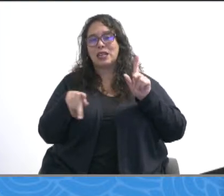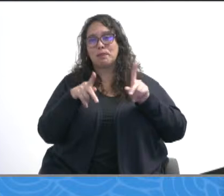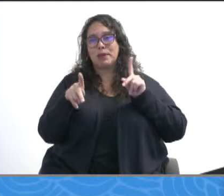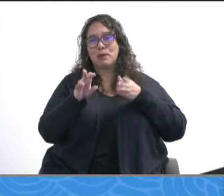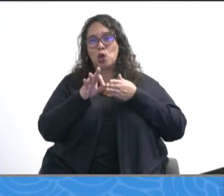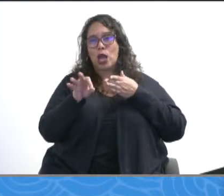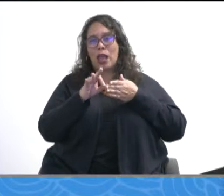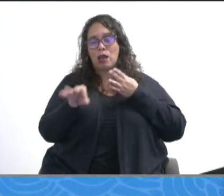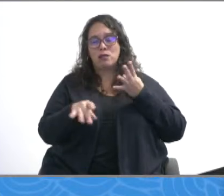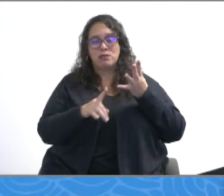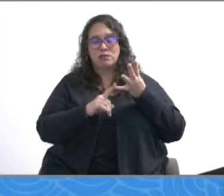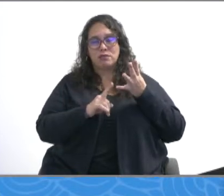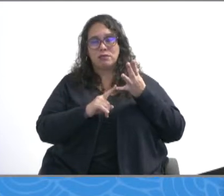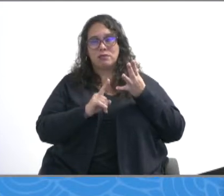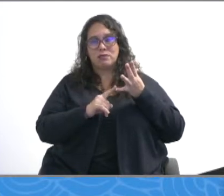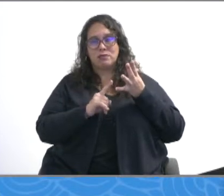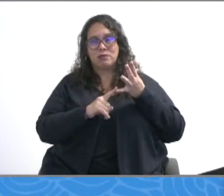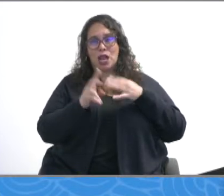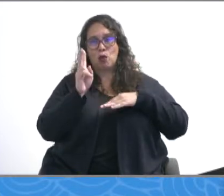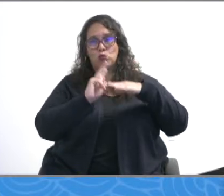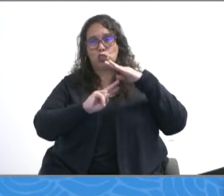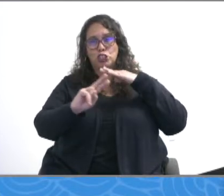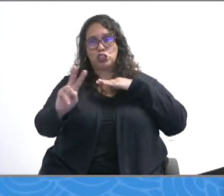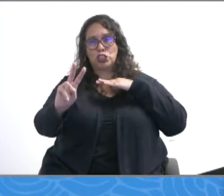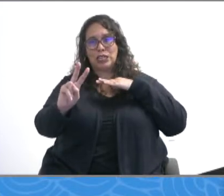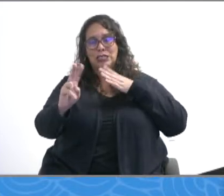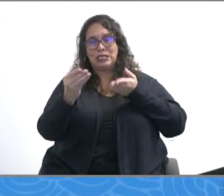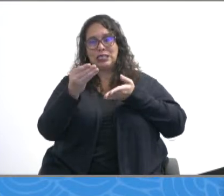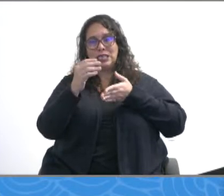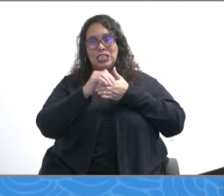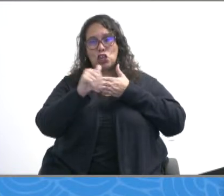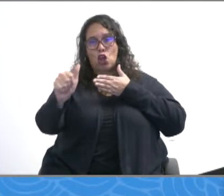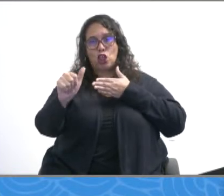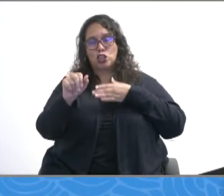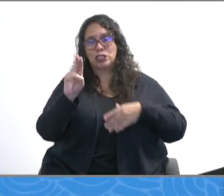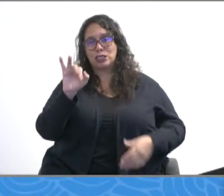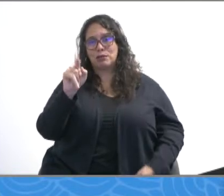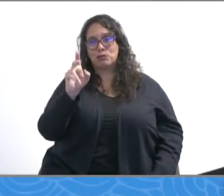And finally, based on our projected CALPADS dollars, in March, 2022,